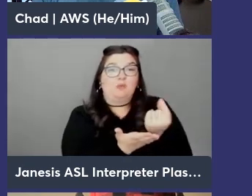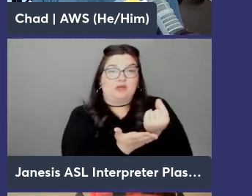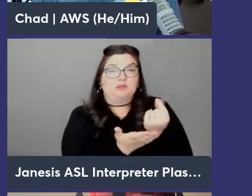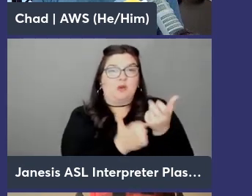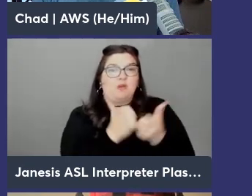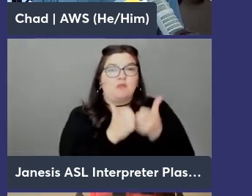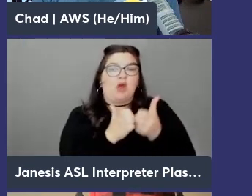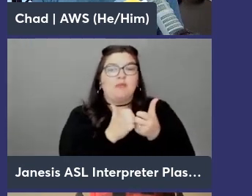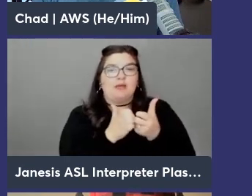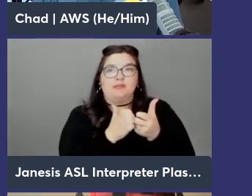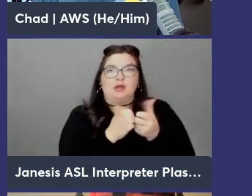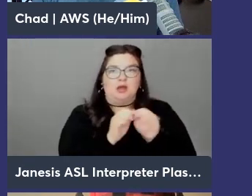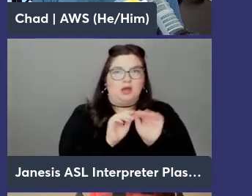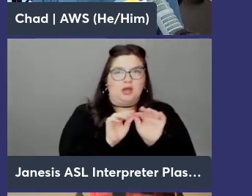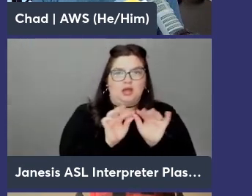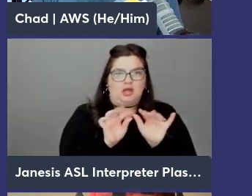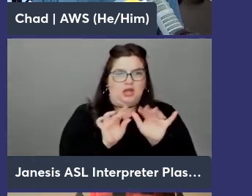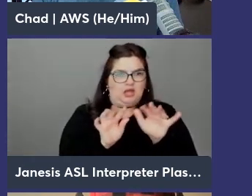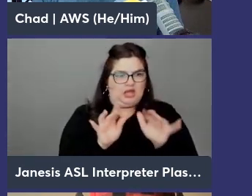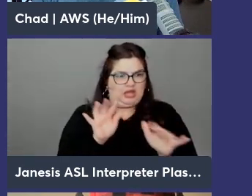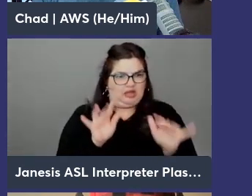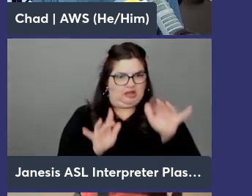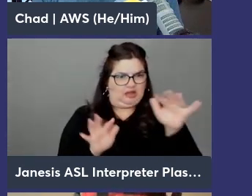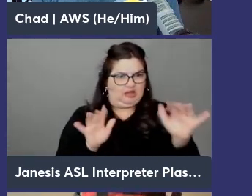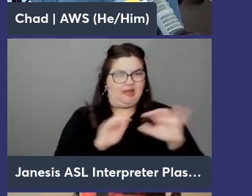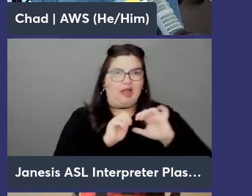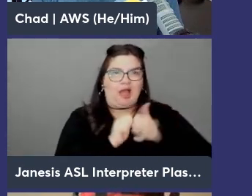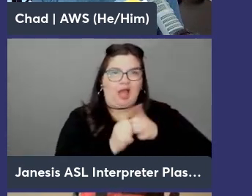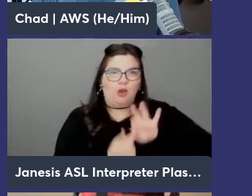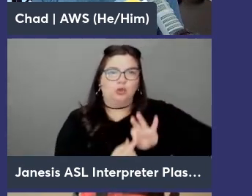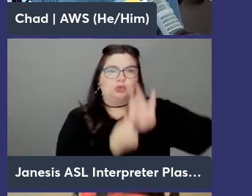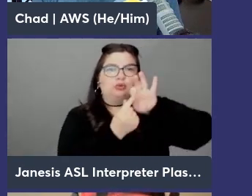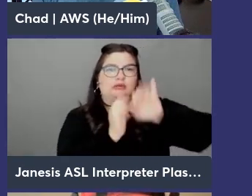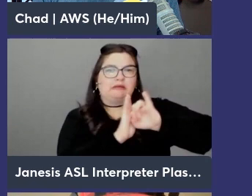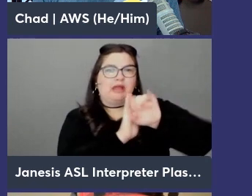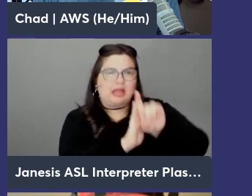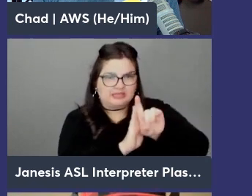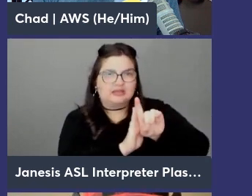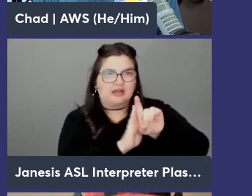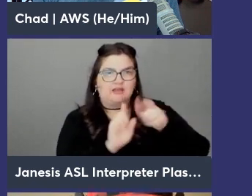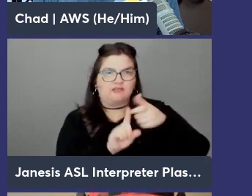how do I actually get my unique identifier, from this side, to this side?